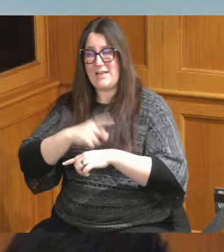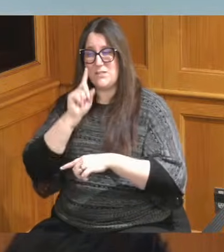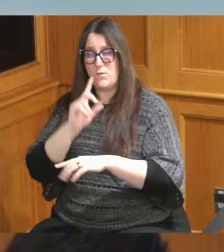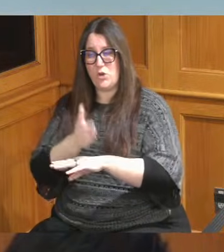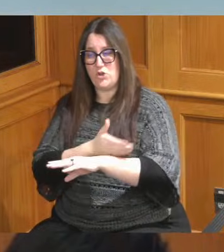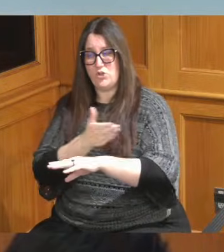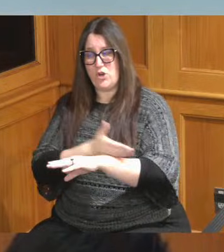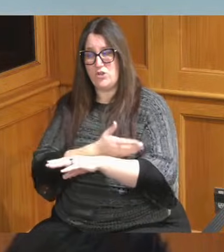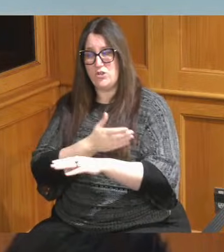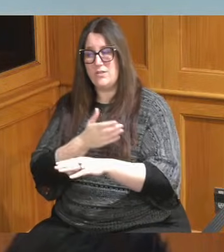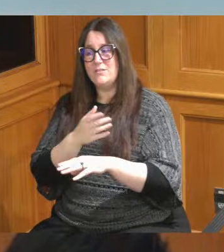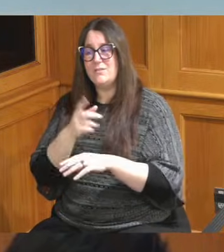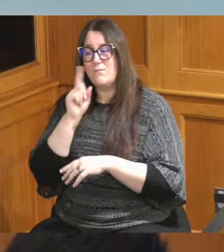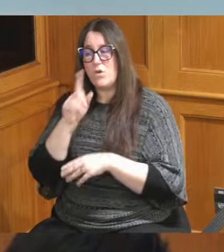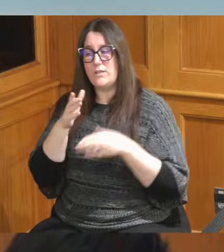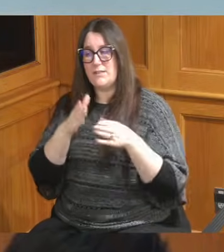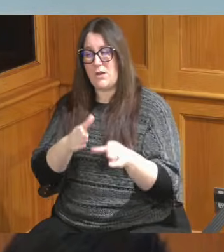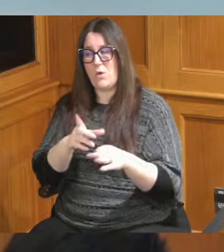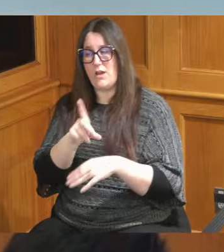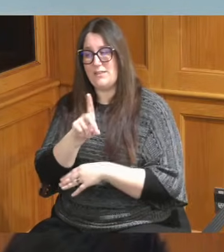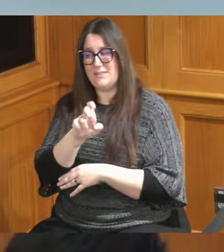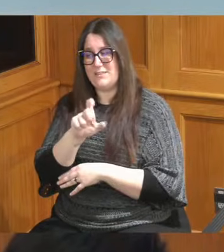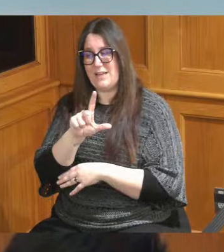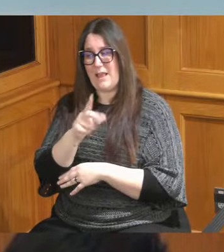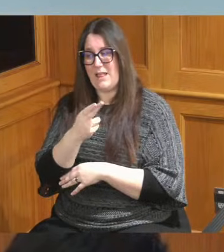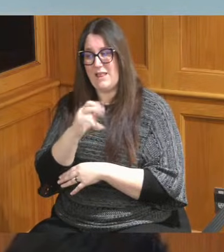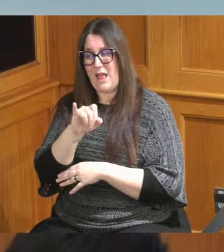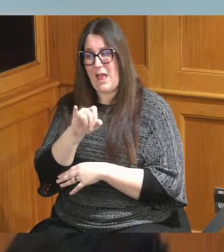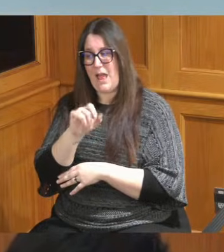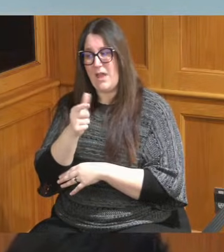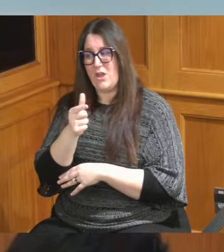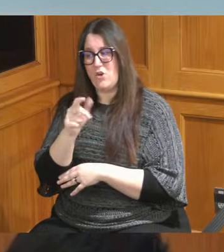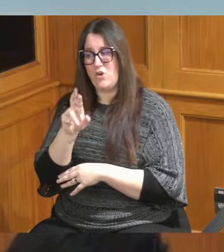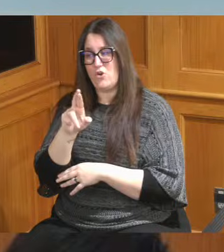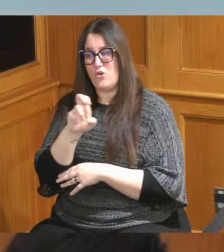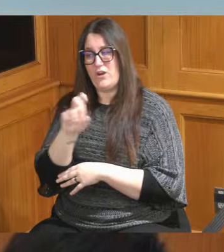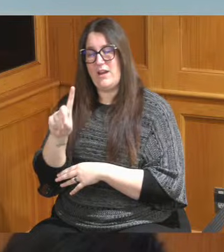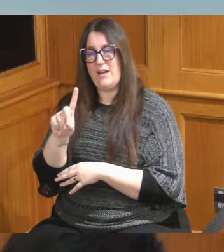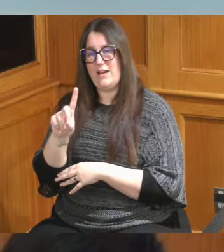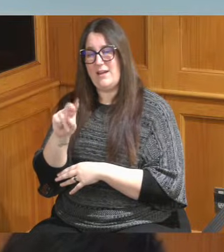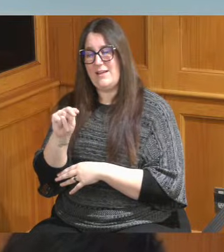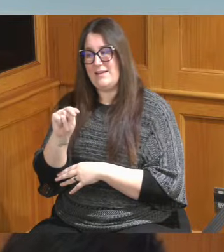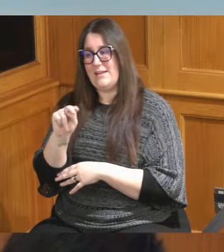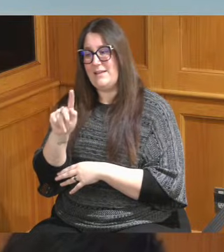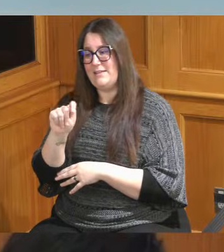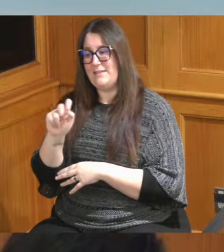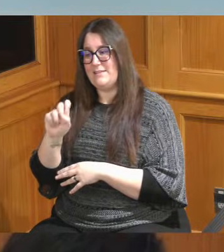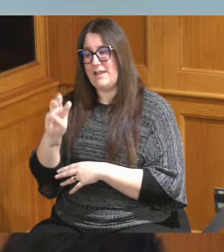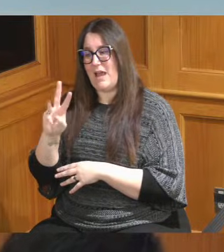sidewalks and driveway aprons along various county roads in Delhi and Green Township. This is project